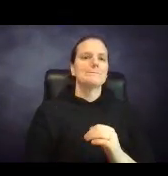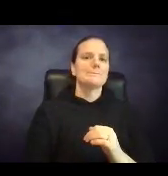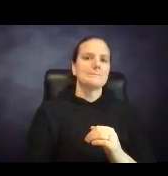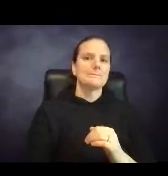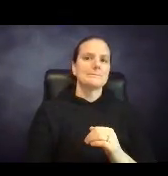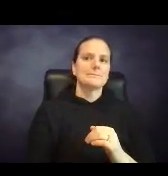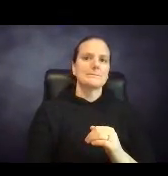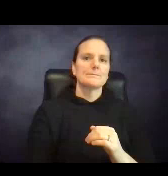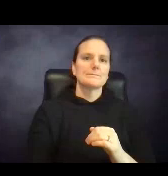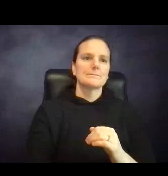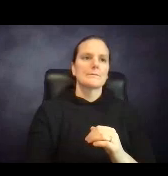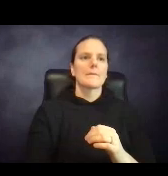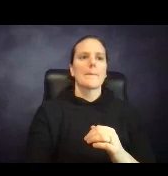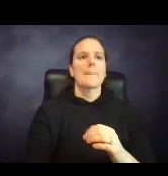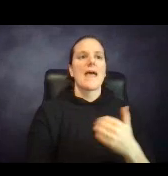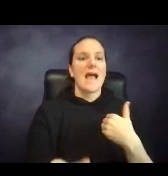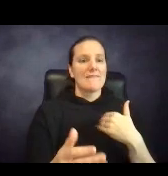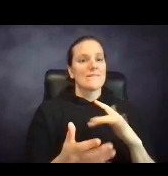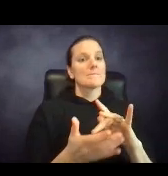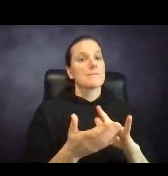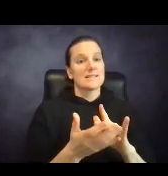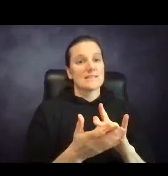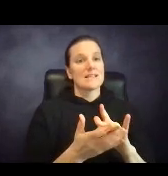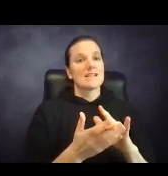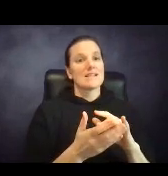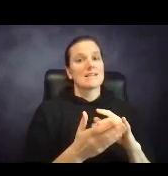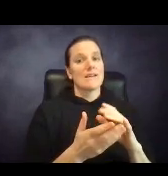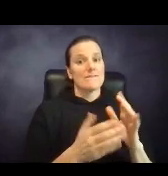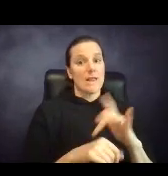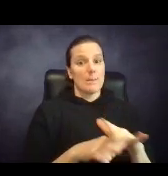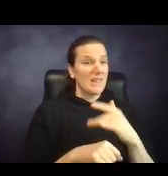There are medications out there available if you can't tolerate estrogen for some reason.